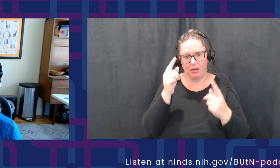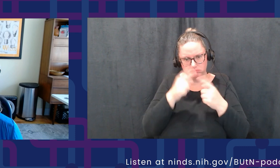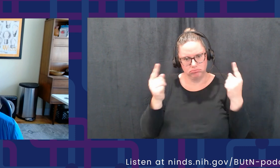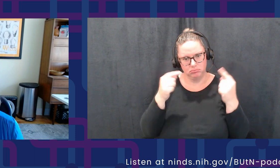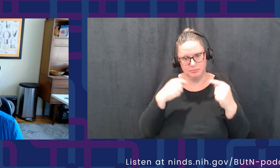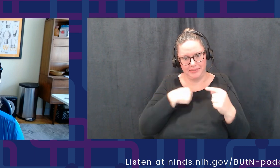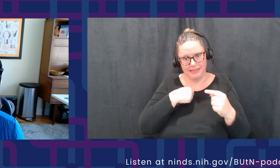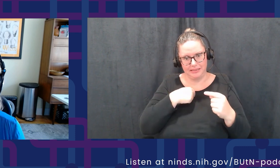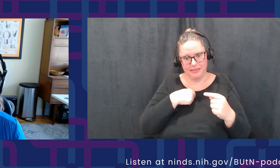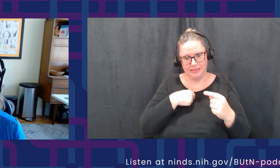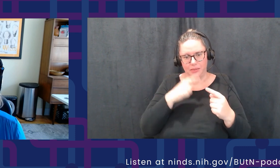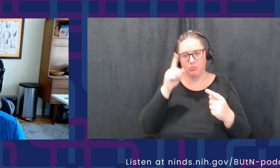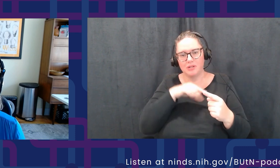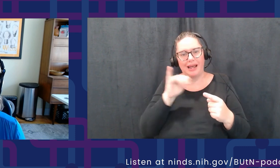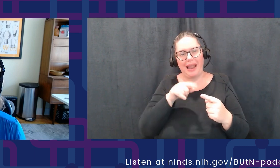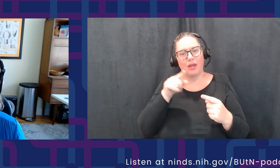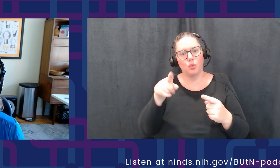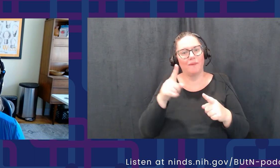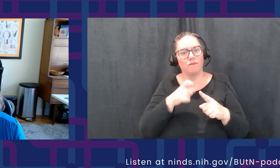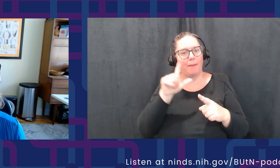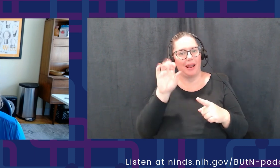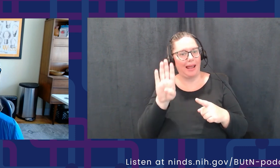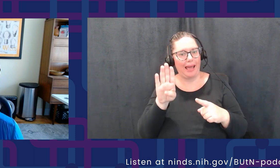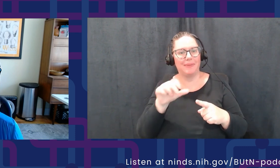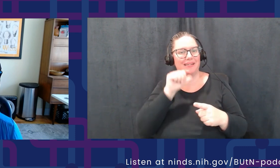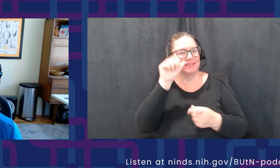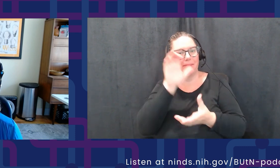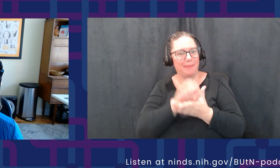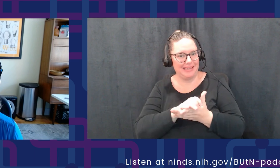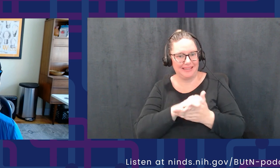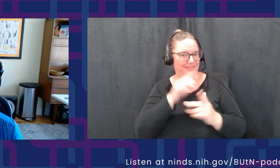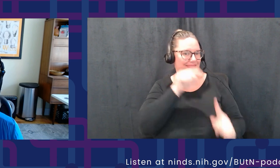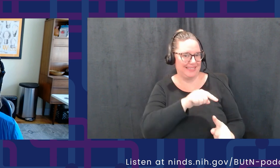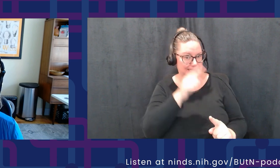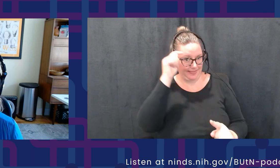Like, pretend that you're from a lab that does not believe this theory.